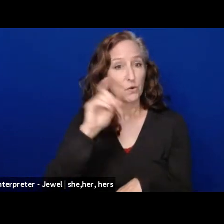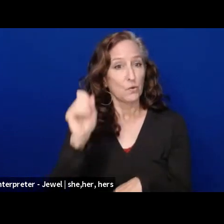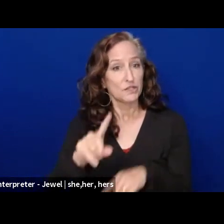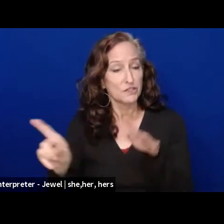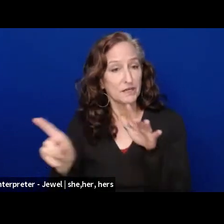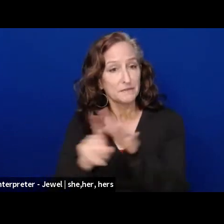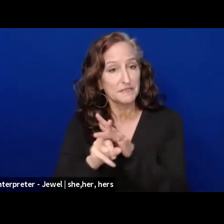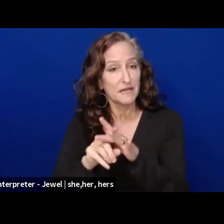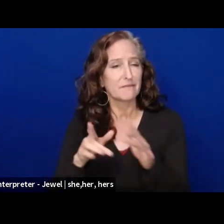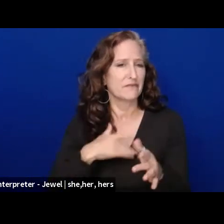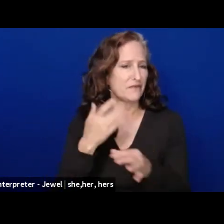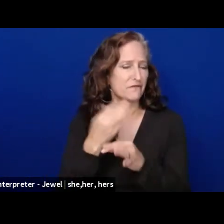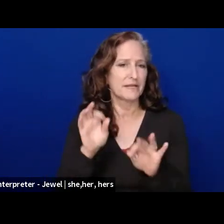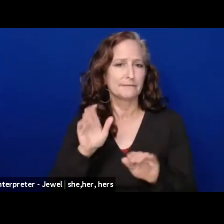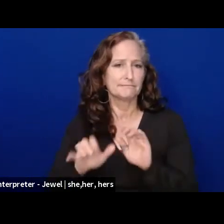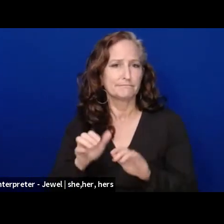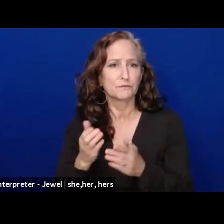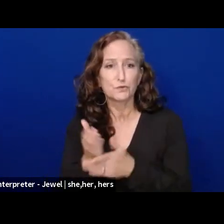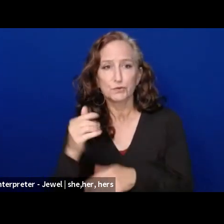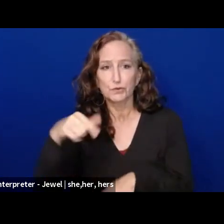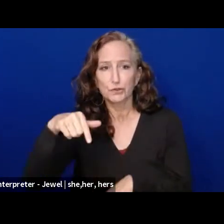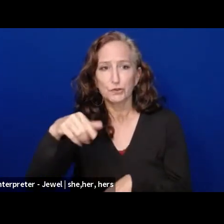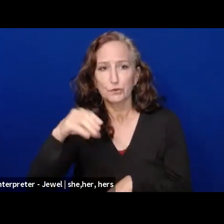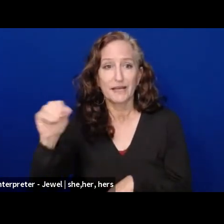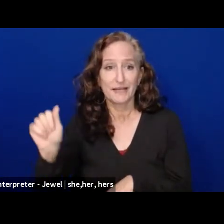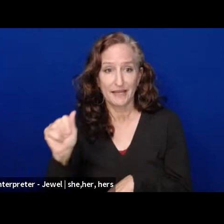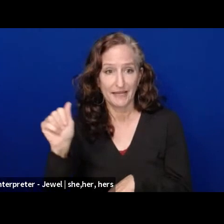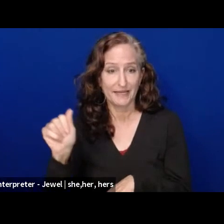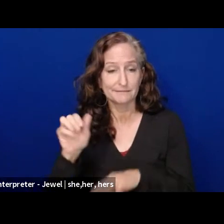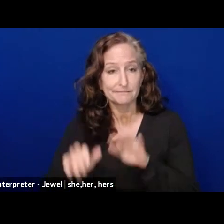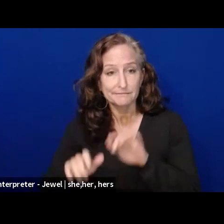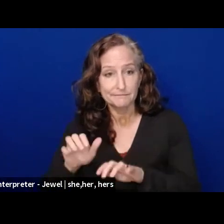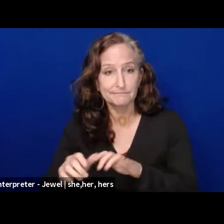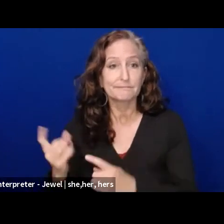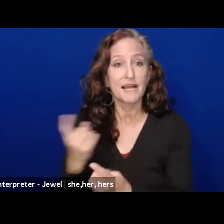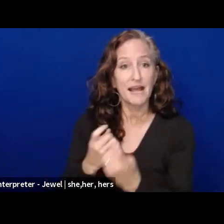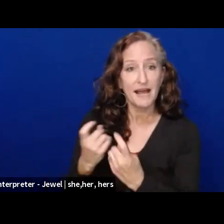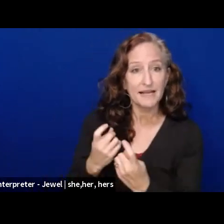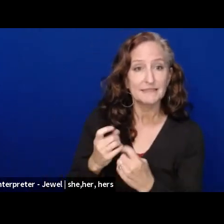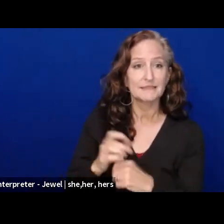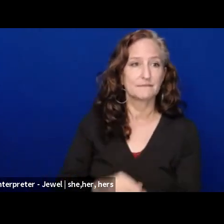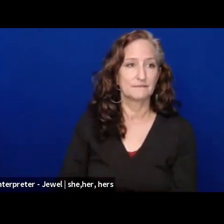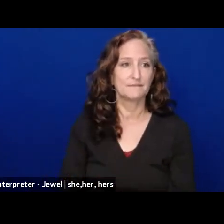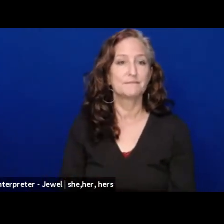toward the end if you have questions, use the Q&A function so I can find them easily.